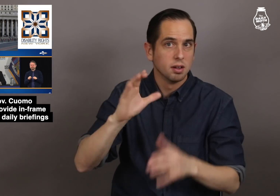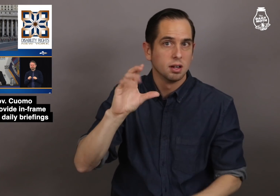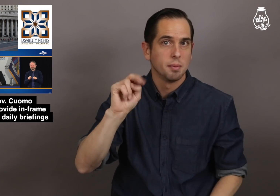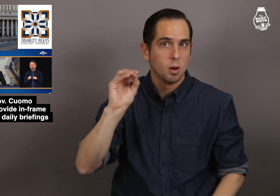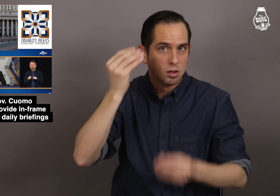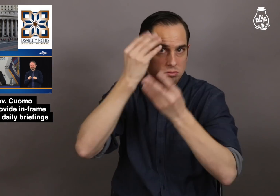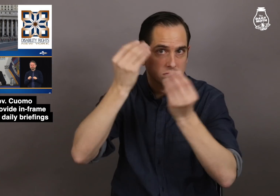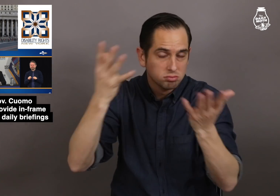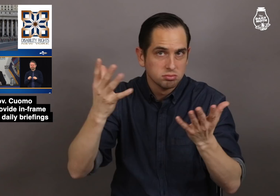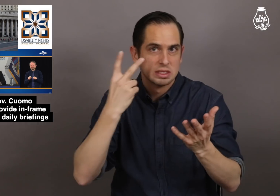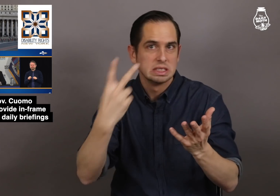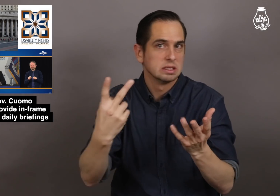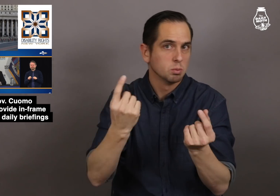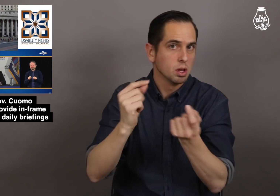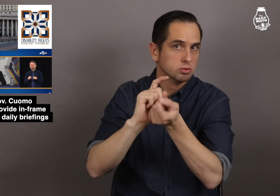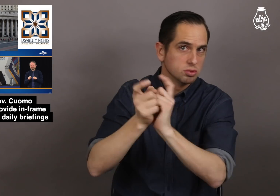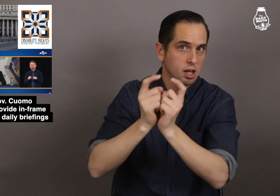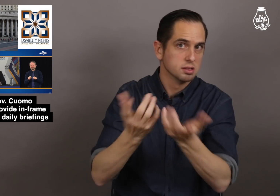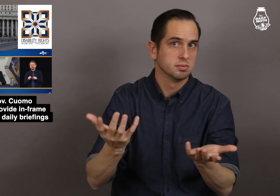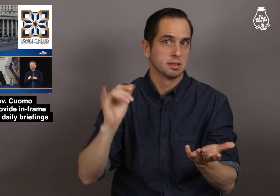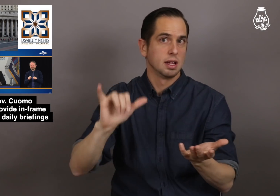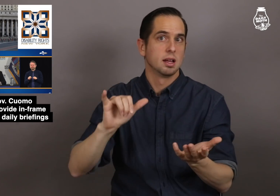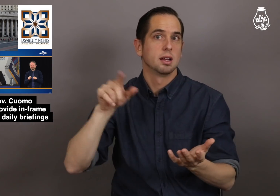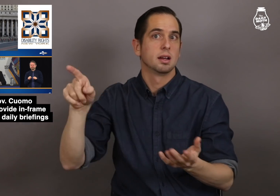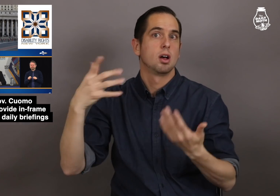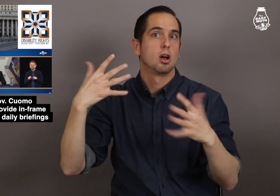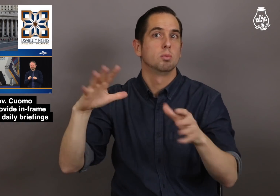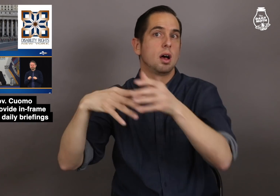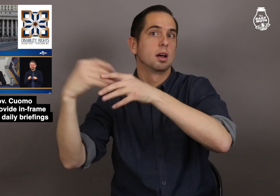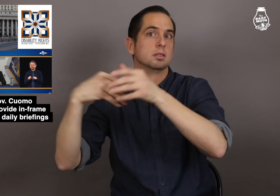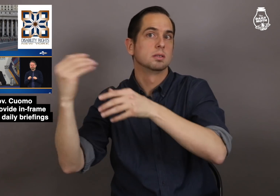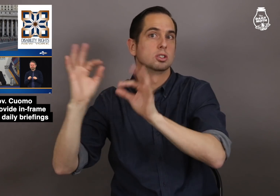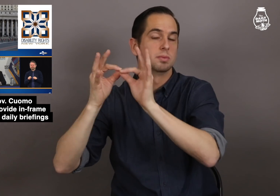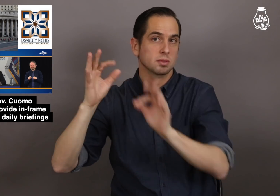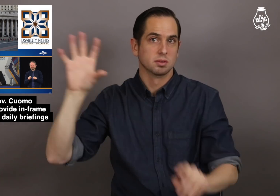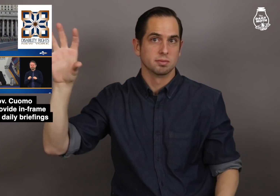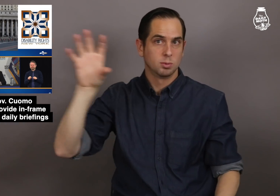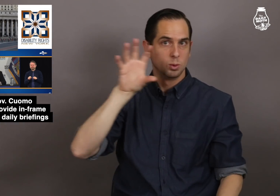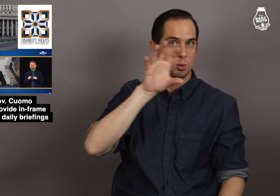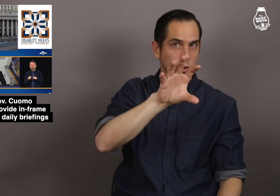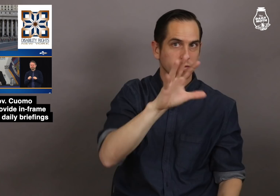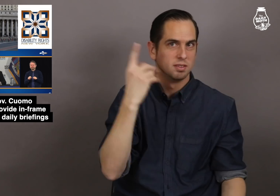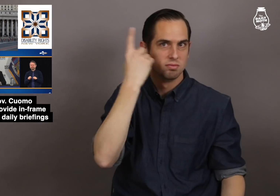to see what changes are implemented. Will the external interpreter be included in-frame?